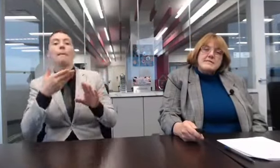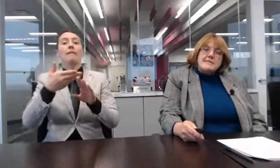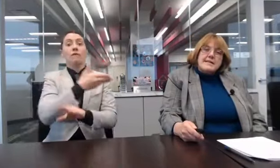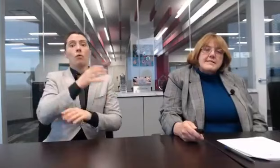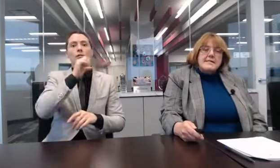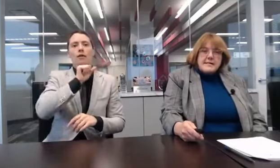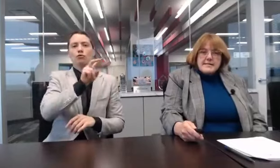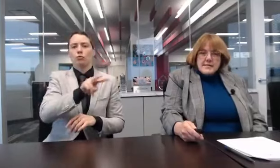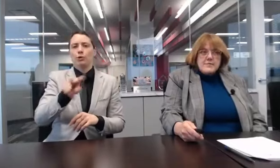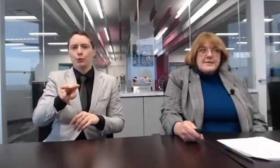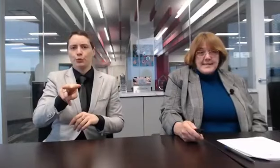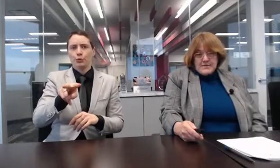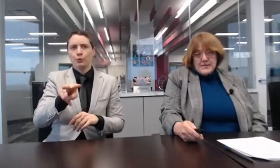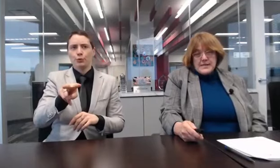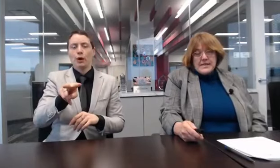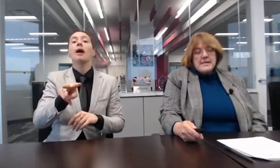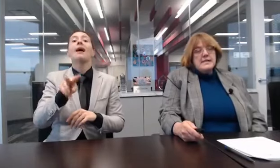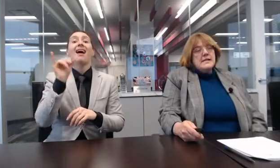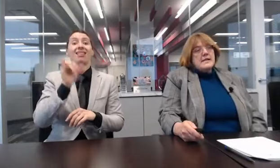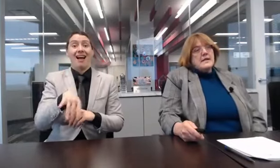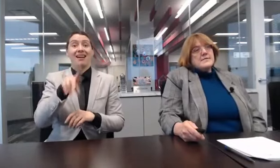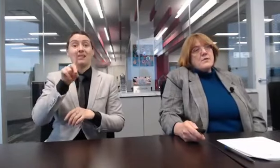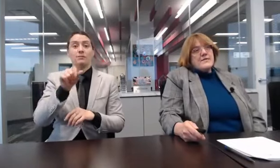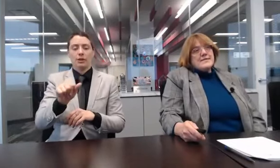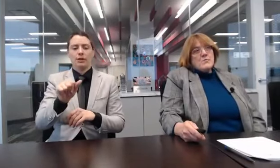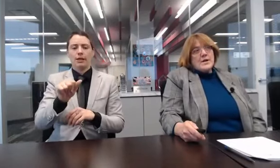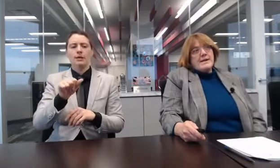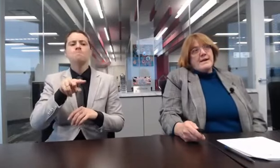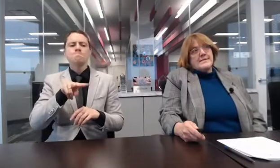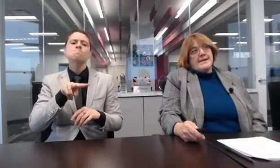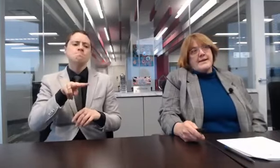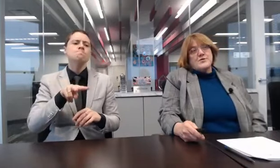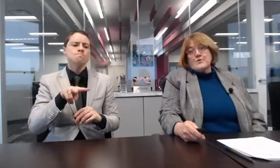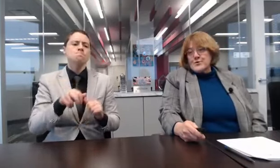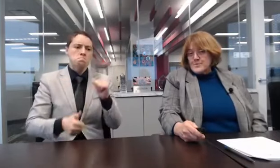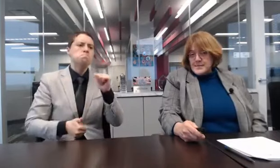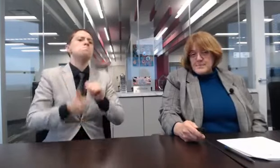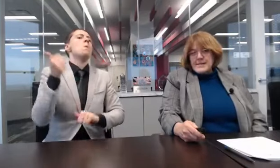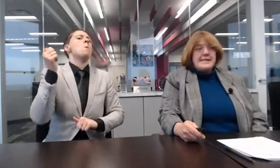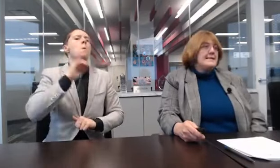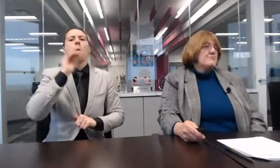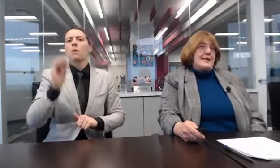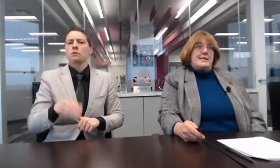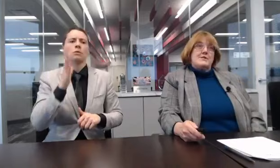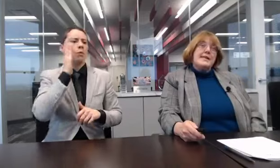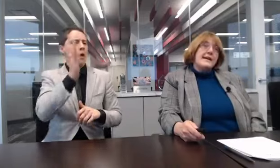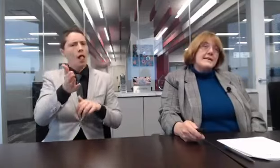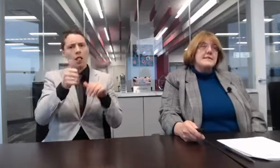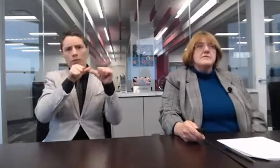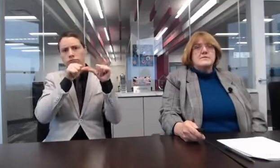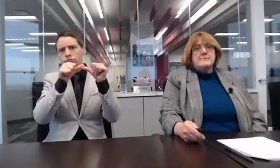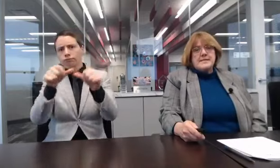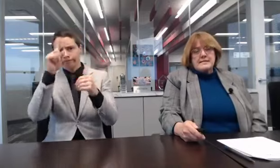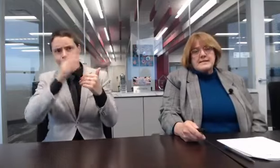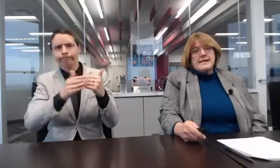that's likely to continue indefinitely. So if someone had a short term disability, you break your leg, or something like that,